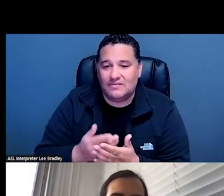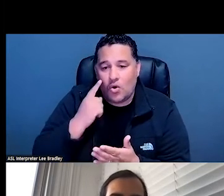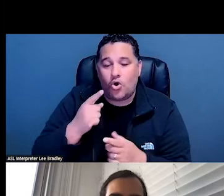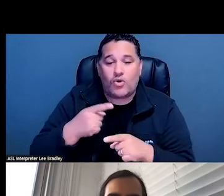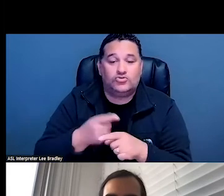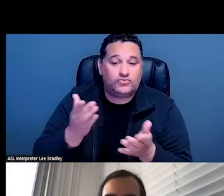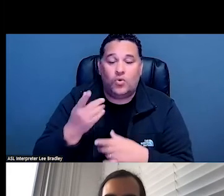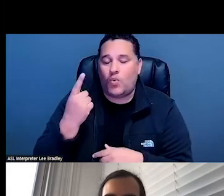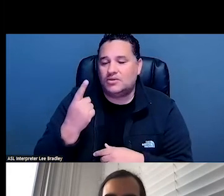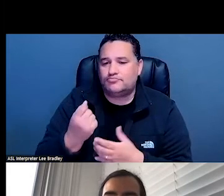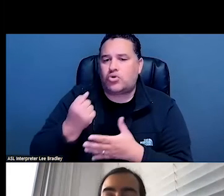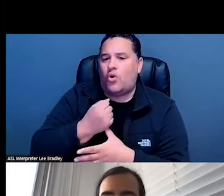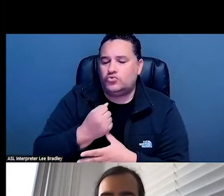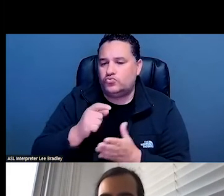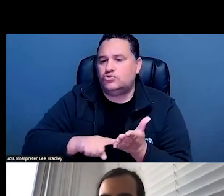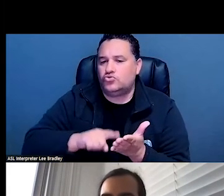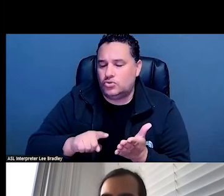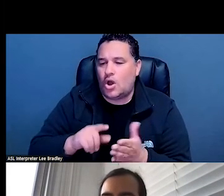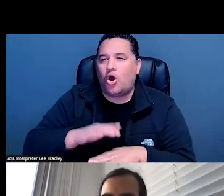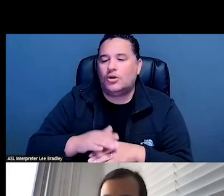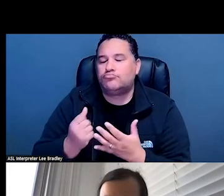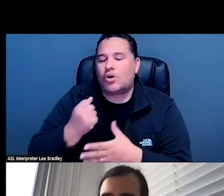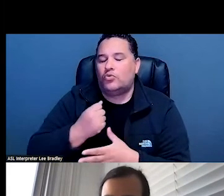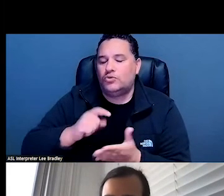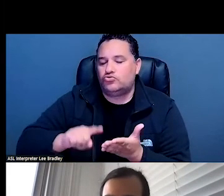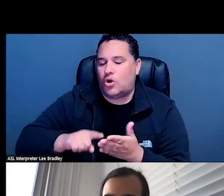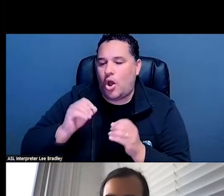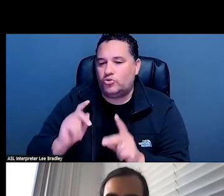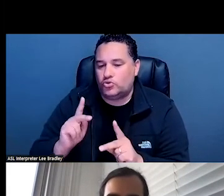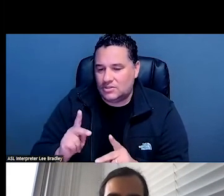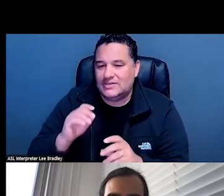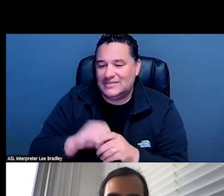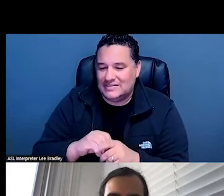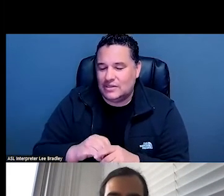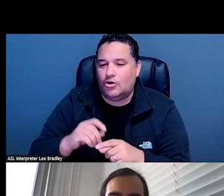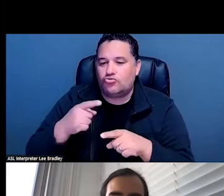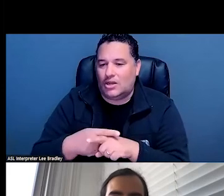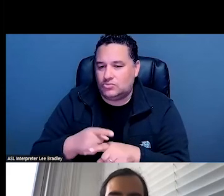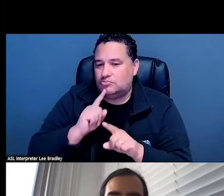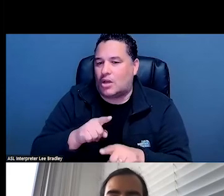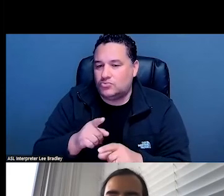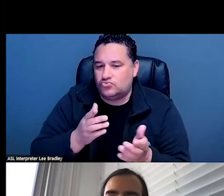ERS INTERESTED IN EXPANDING THE EVIDENCE BASED ON CRISIS SERVICES. ONE IS A PRIORITY, RESEARCH, ON, PRIORITY